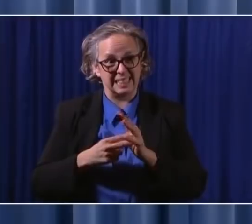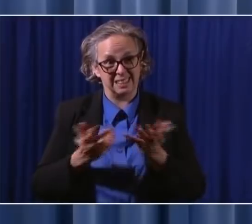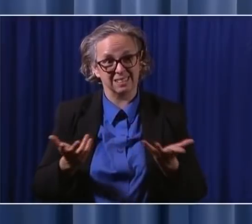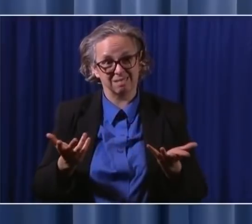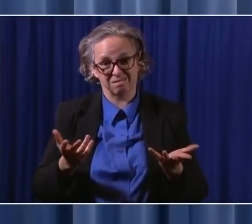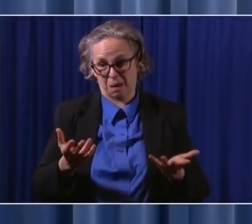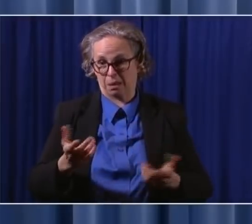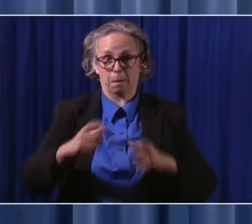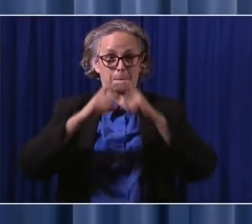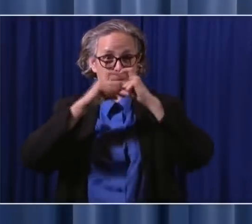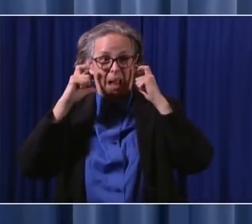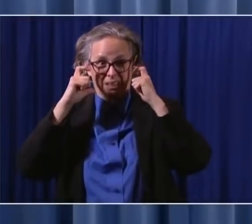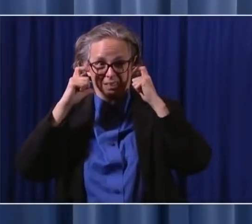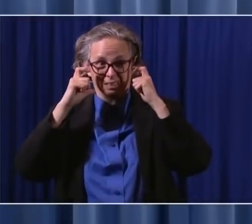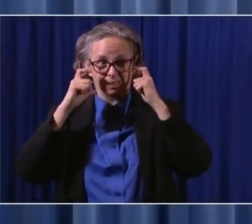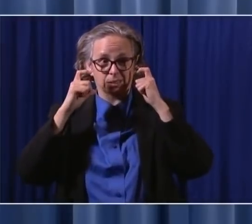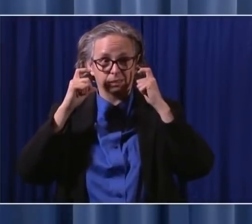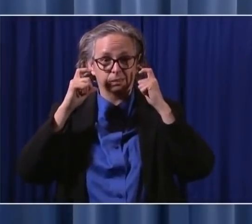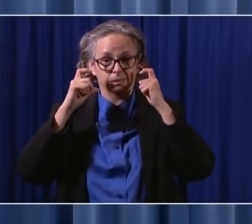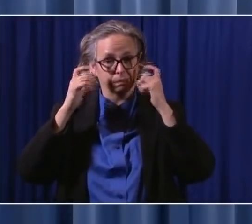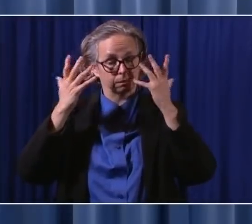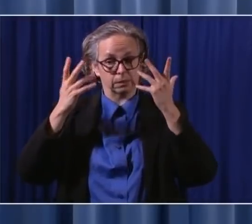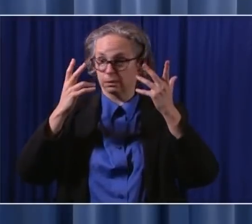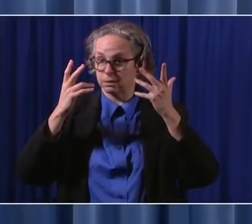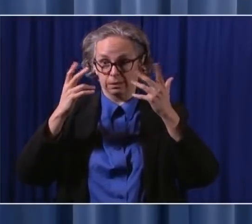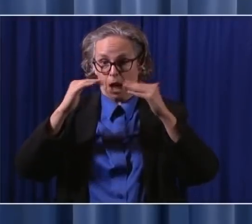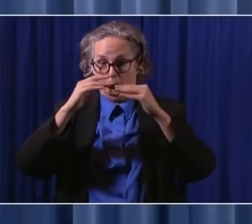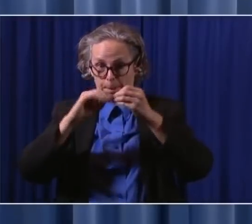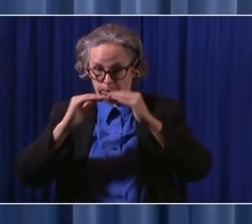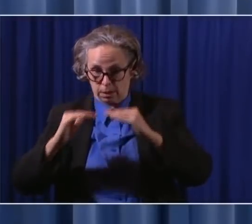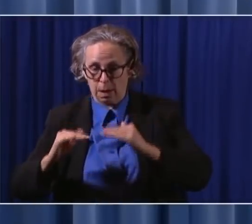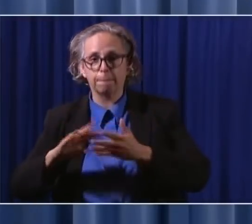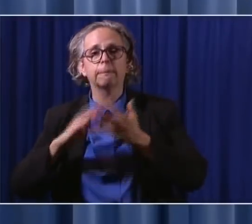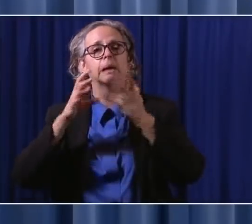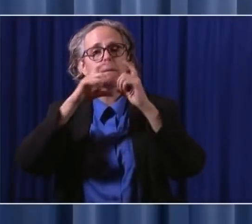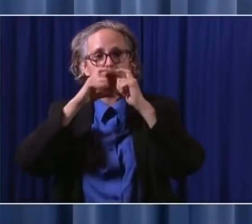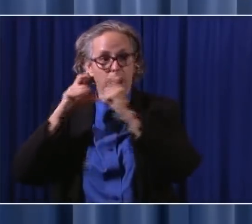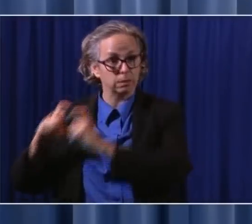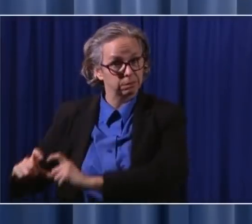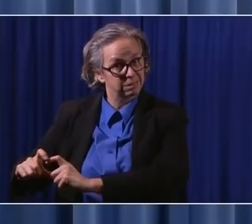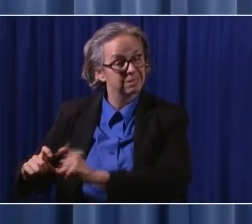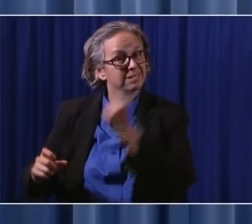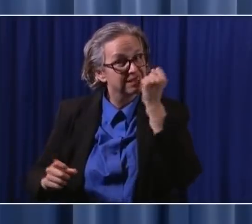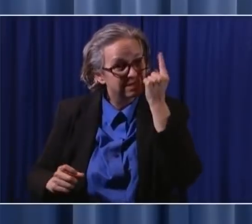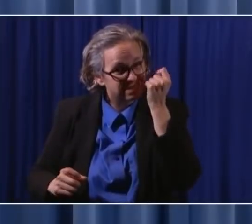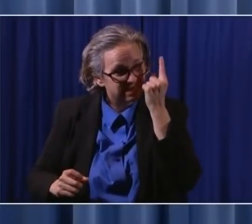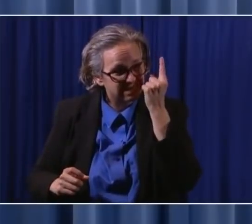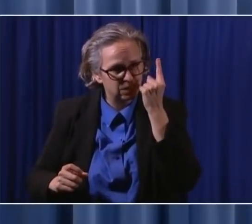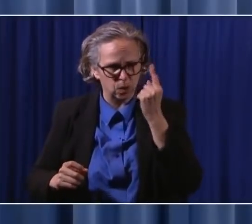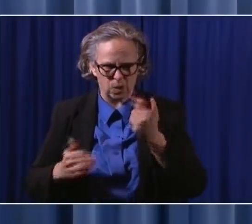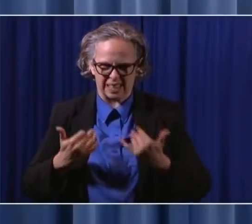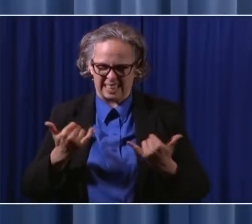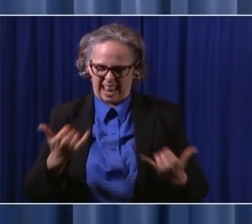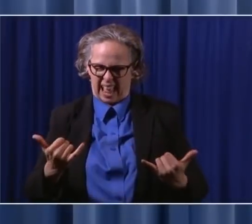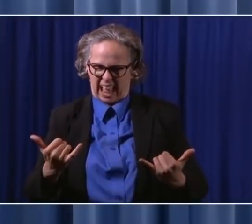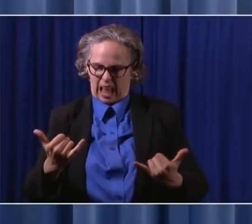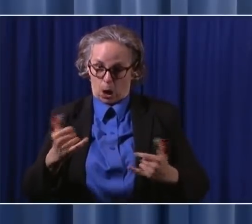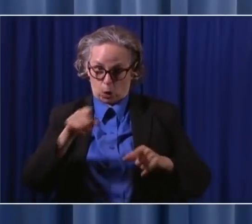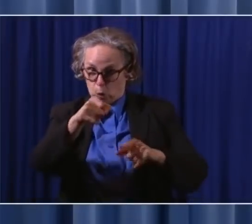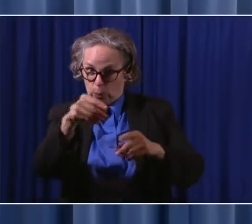WE CERTAINLY HOPE THAT THESE COUNTIES WILL DROP OUT OF THAT LEVEL. AND IF THEY DO OUR CURRENT ORDER SAYS THAT THE MANDATE OF